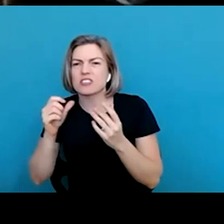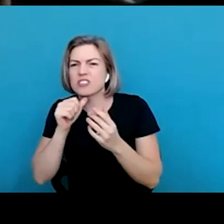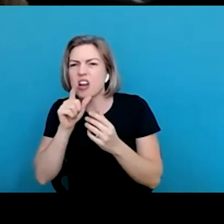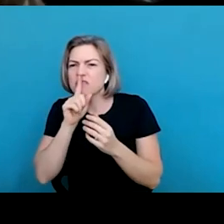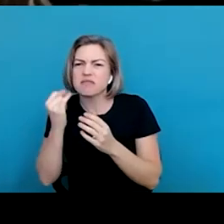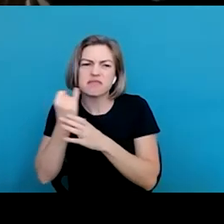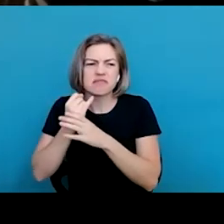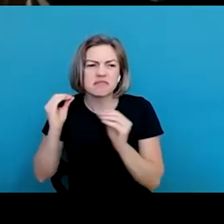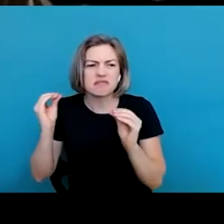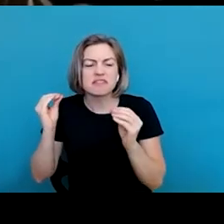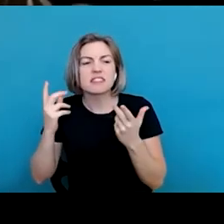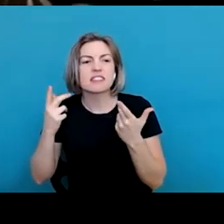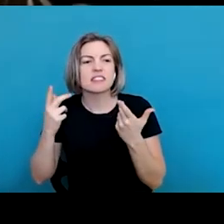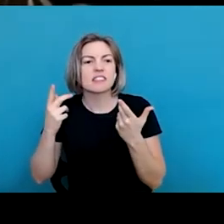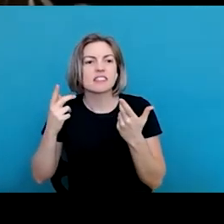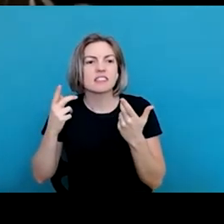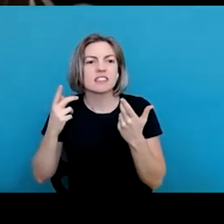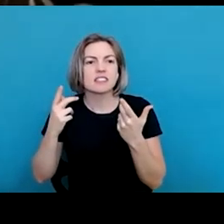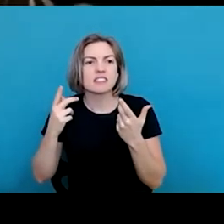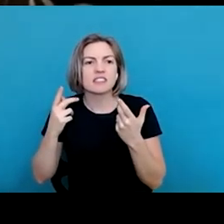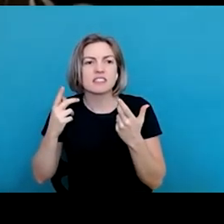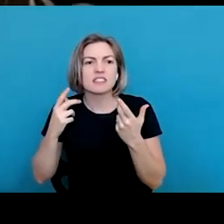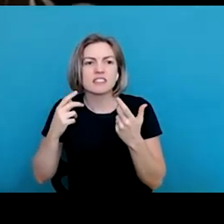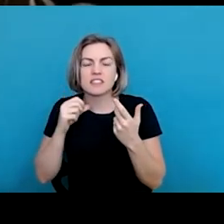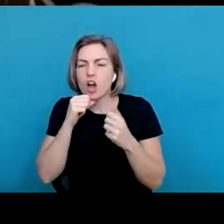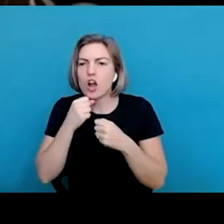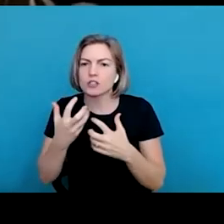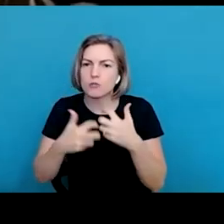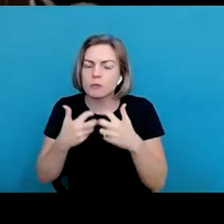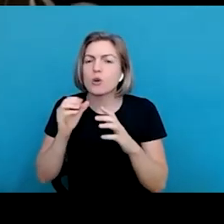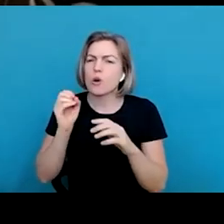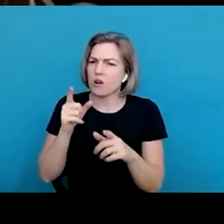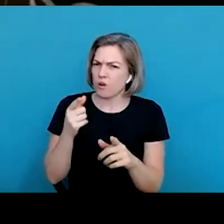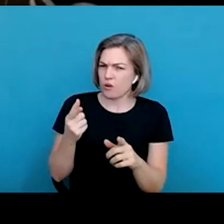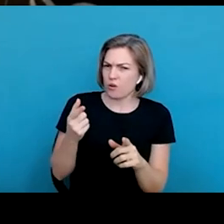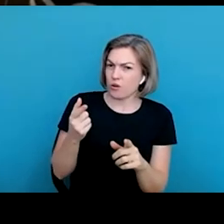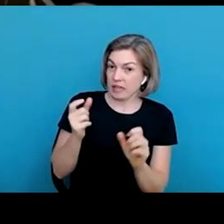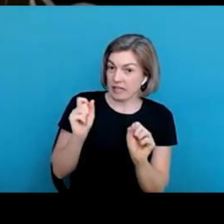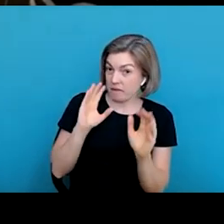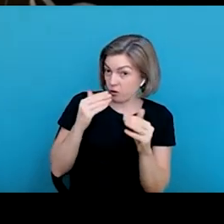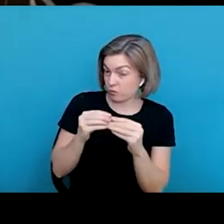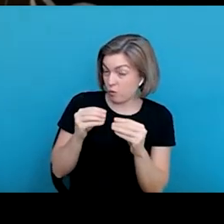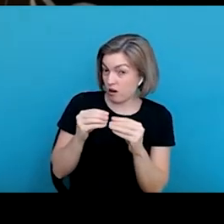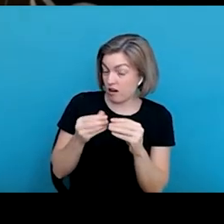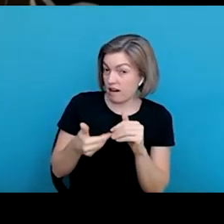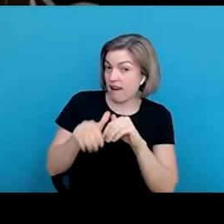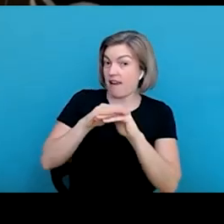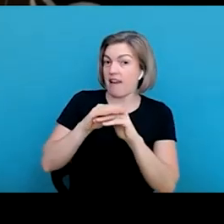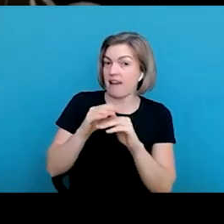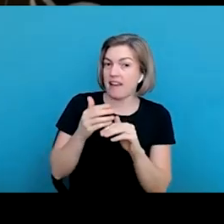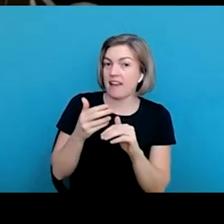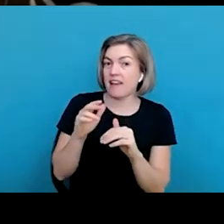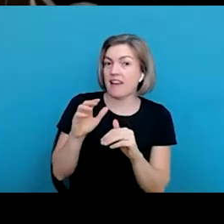not creating stigmas. So could we focus on the enhancement that -- I think the sky's the limit